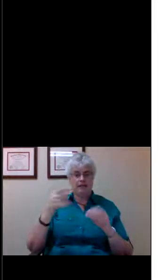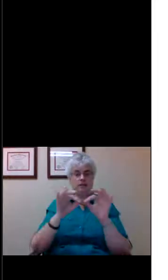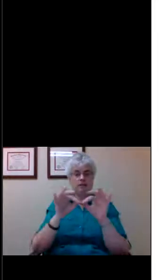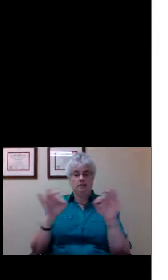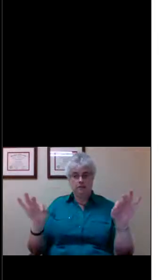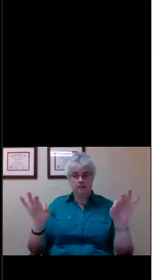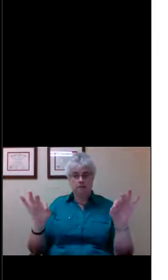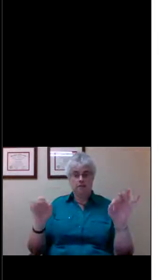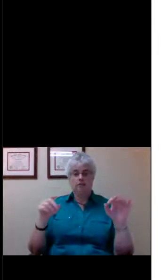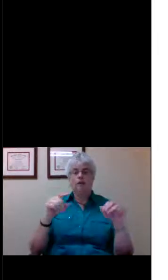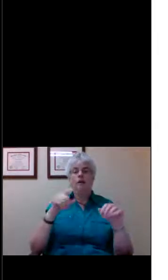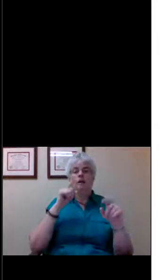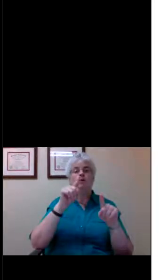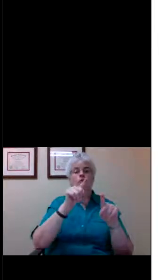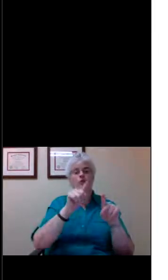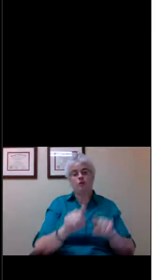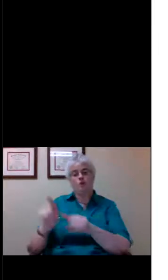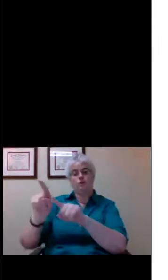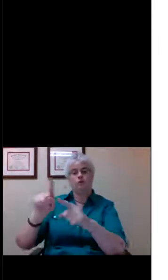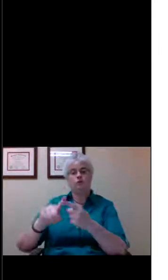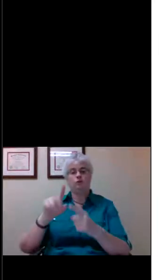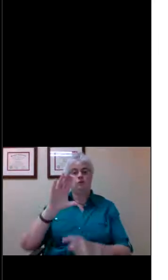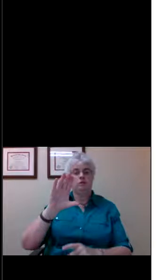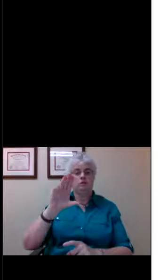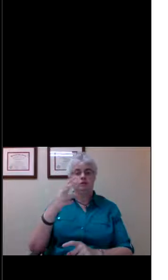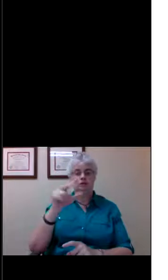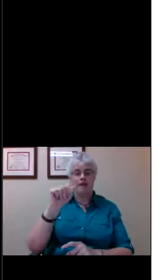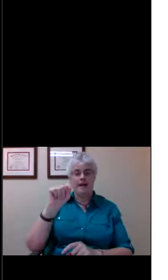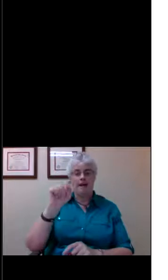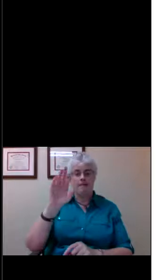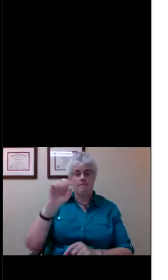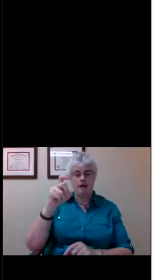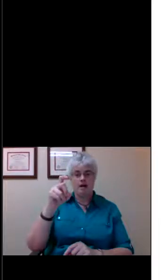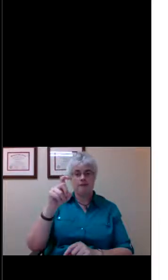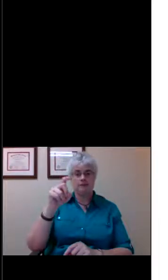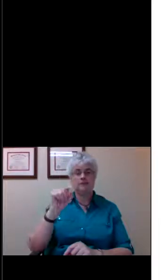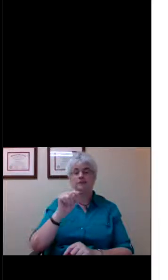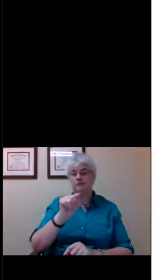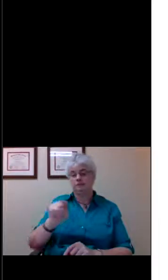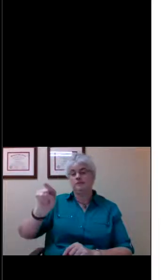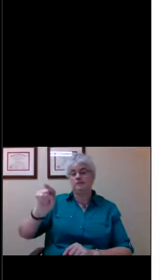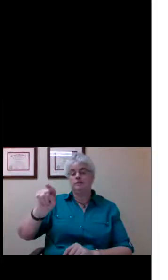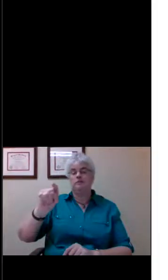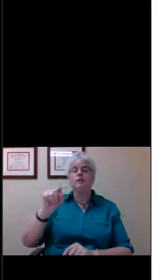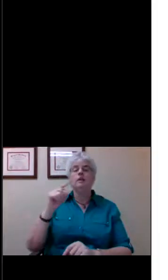access to real-time captioning, go to the chat box and in